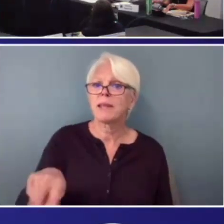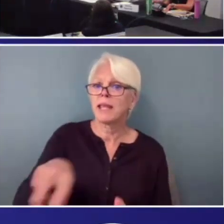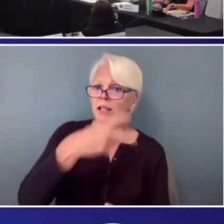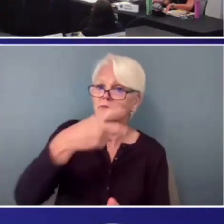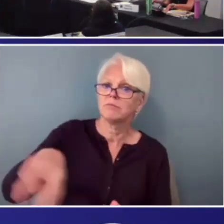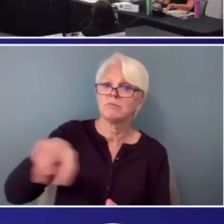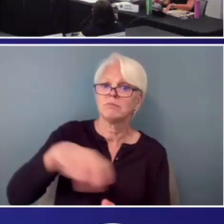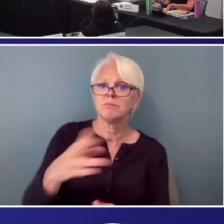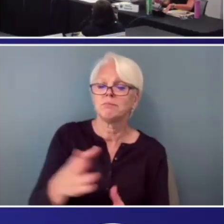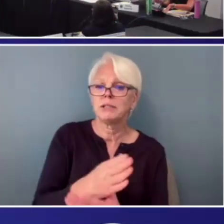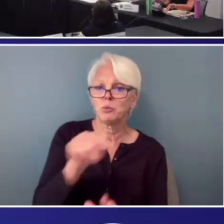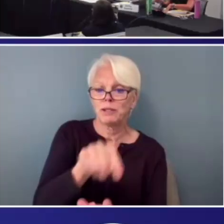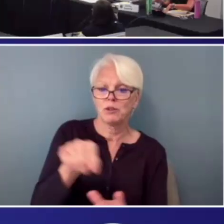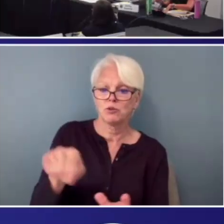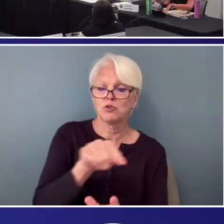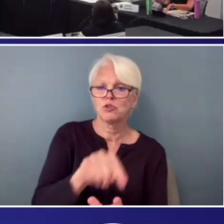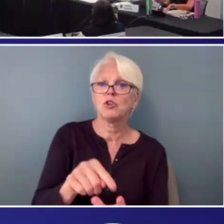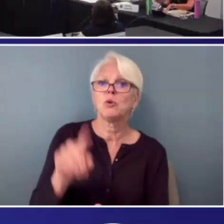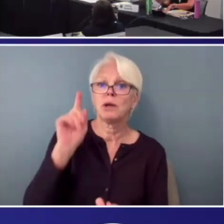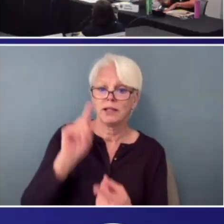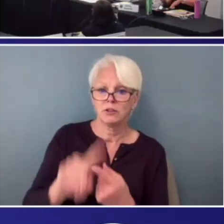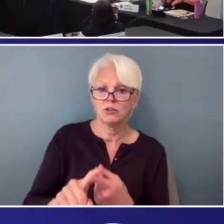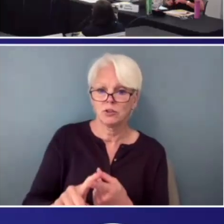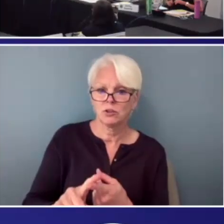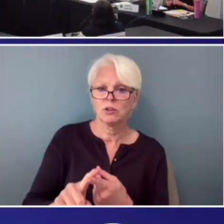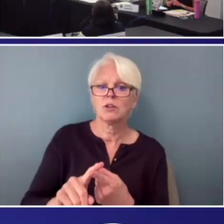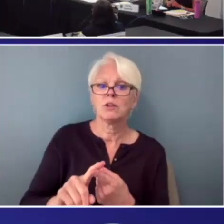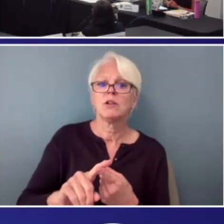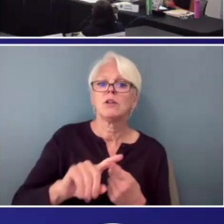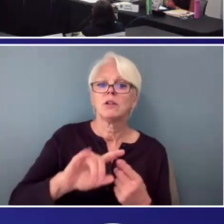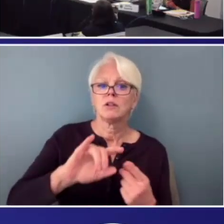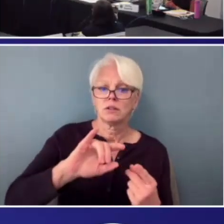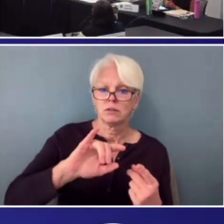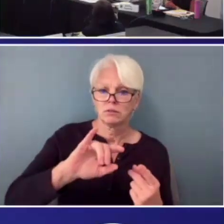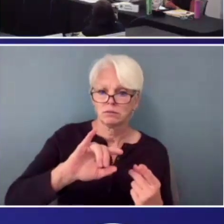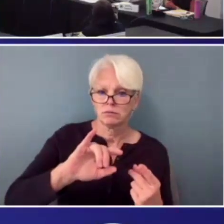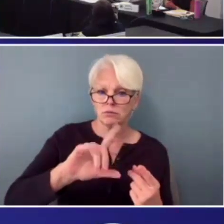Is that, is that what you said? Yes. Jake, go ahead. Sorry, can you repeat that?